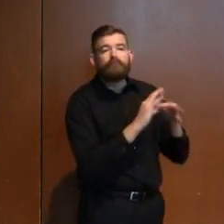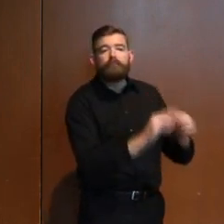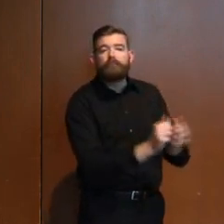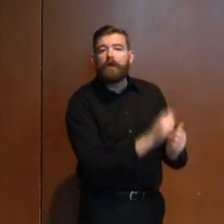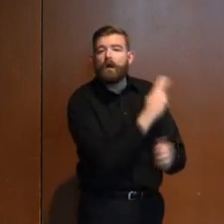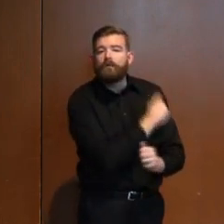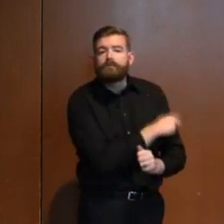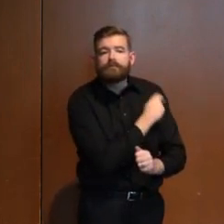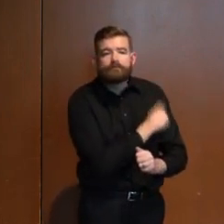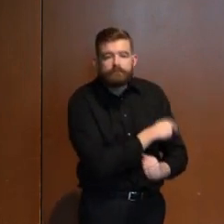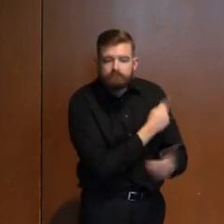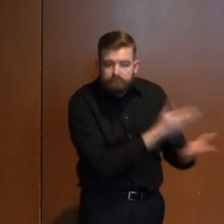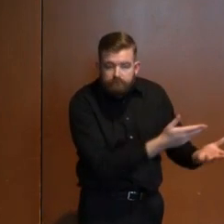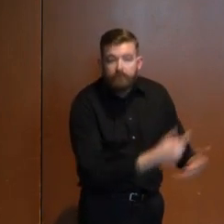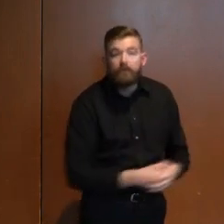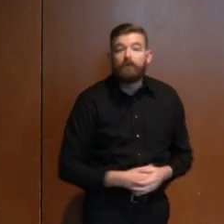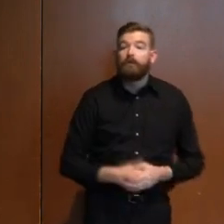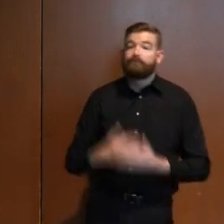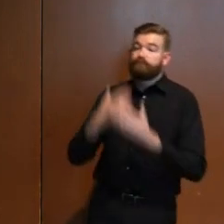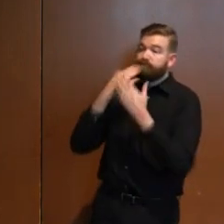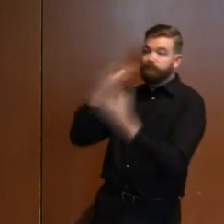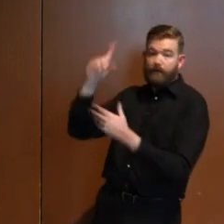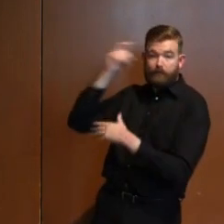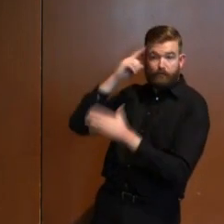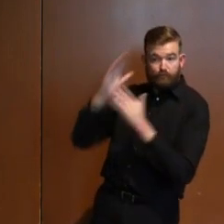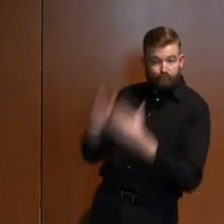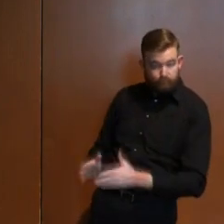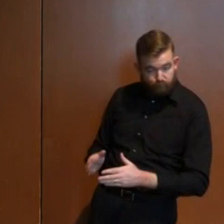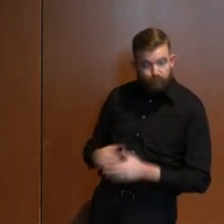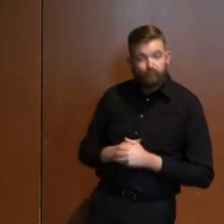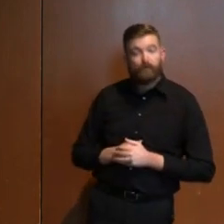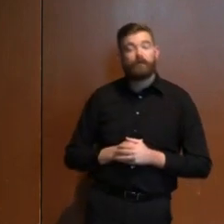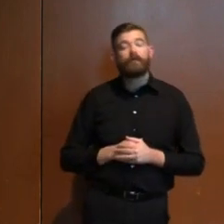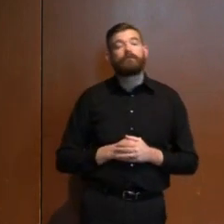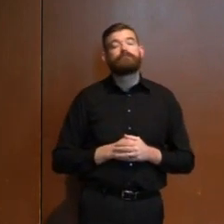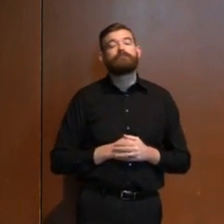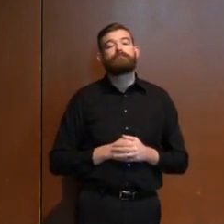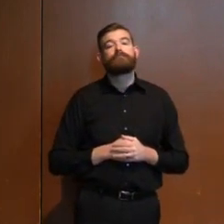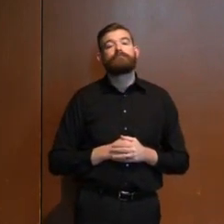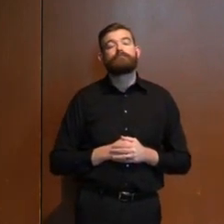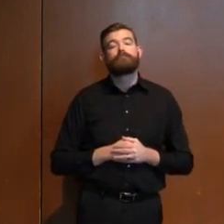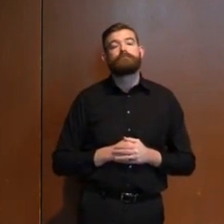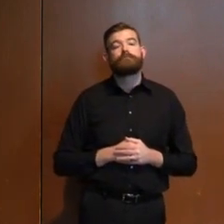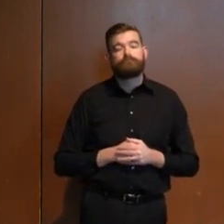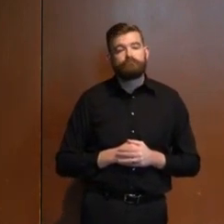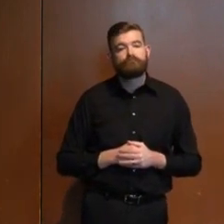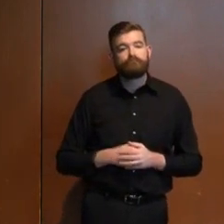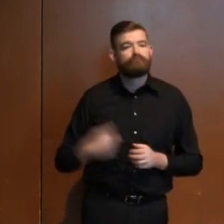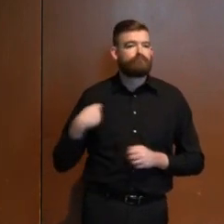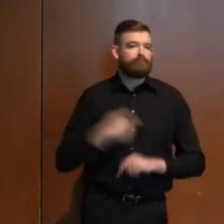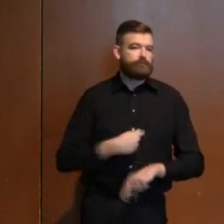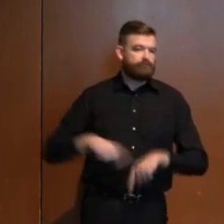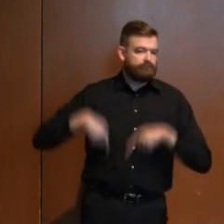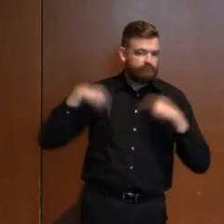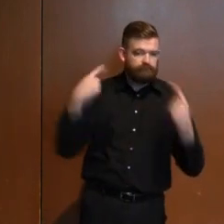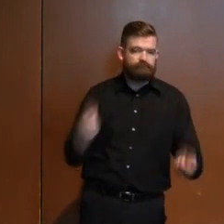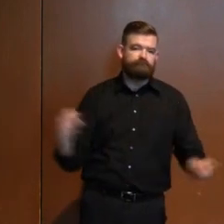AND FEMA AND THE DEPARTMENT OF HEALTH ARE APPROACHING OUR HOSPITAL CAPACITY. PAT CAN'T THANK YOU ENOUGH FOR EVERYTHING YOU'RE DOING.